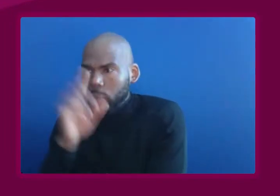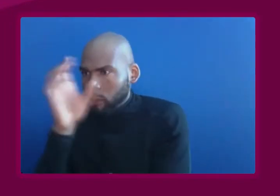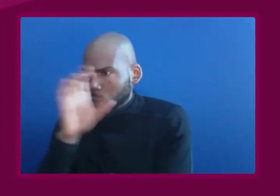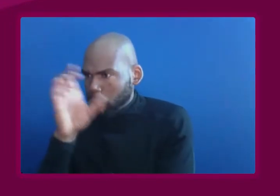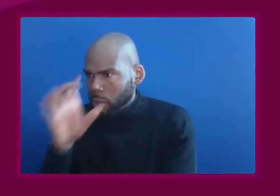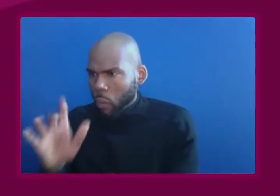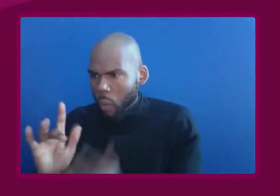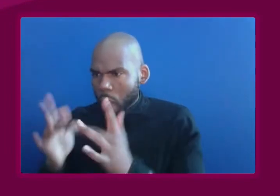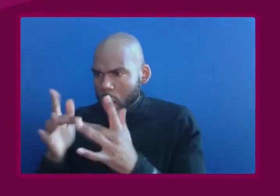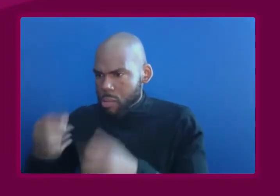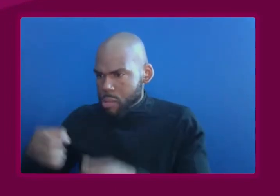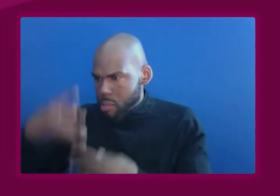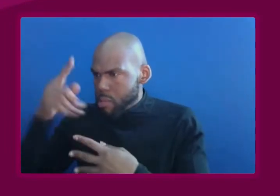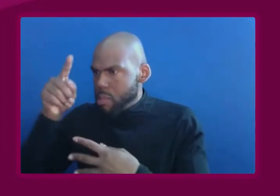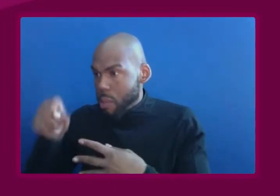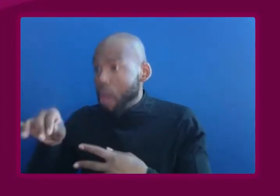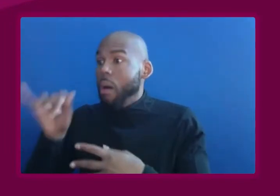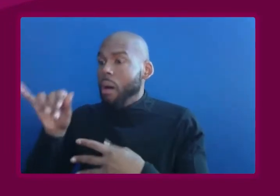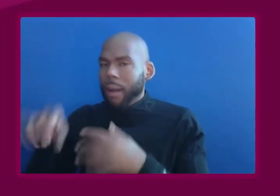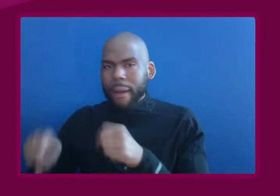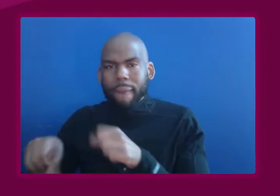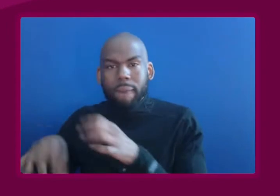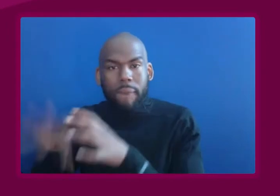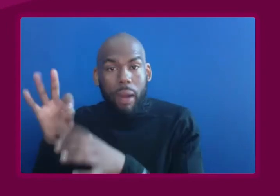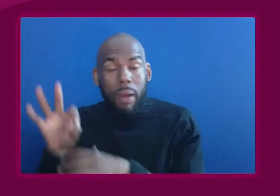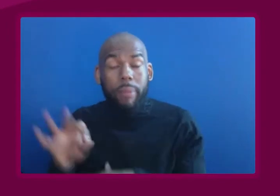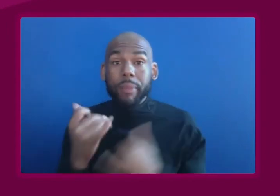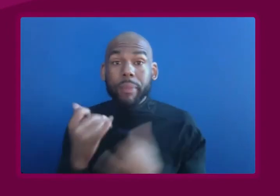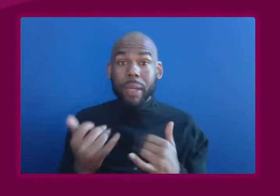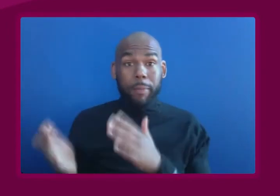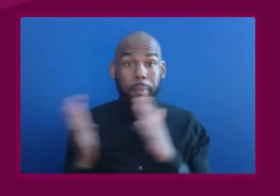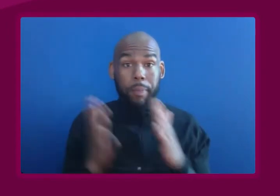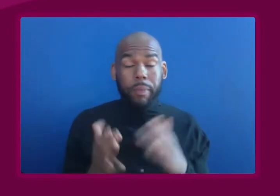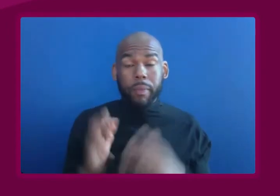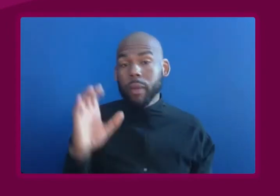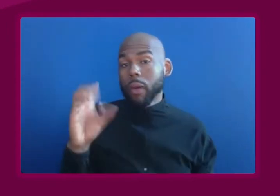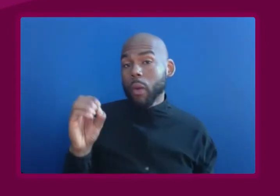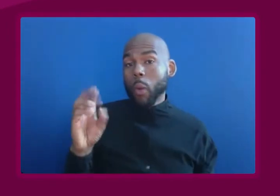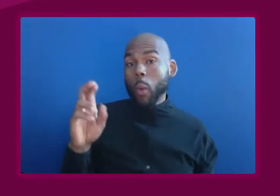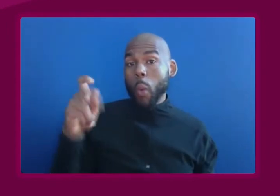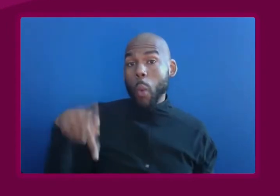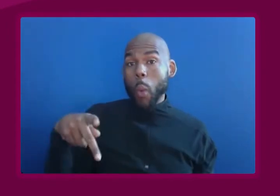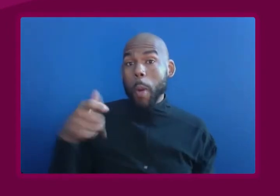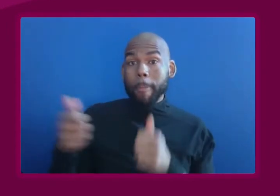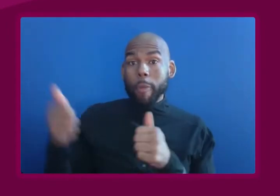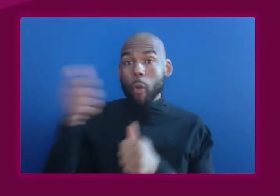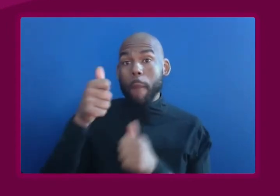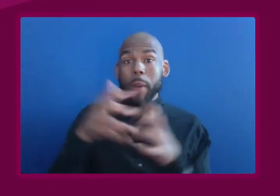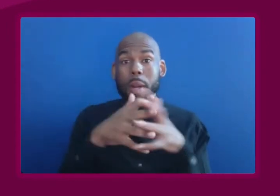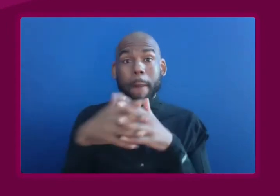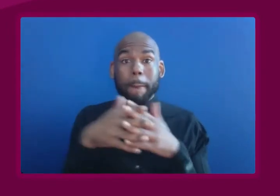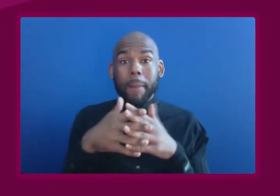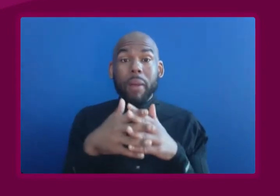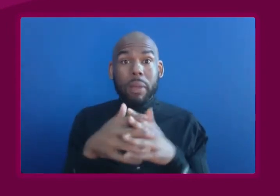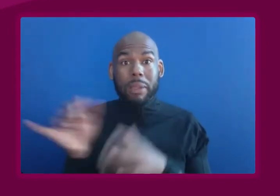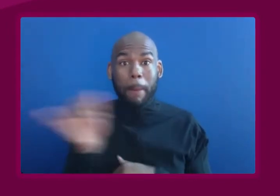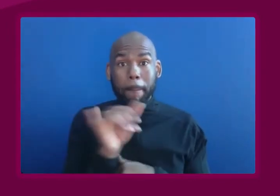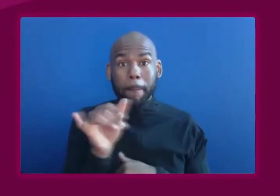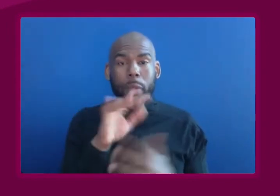Miguel Quiñones: In corporate America, there was a transition to doing everything online.